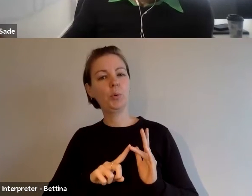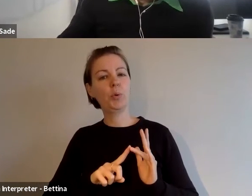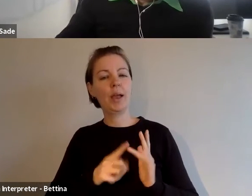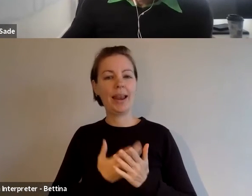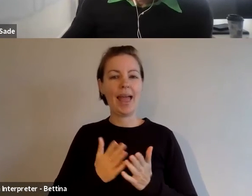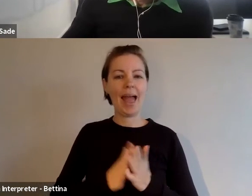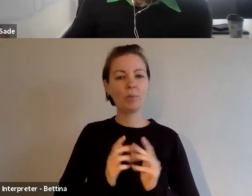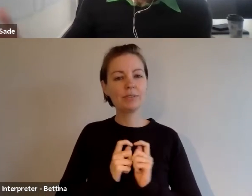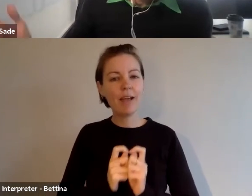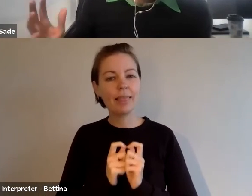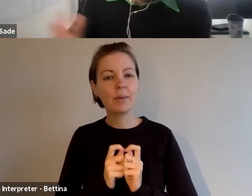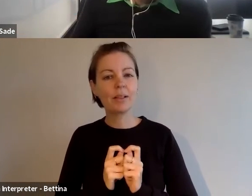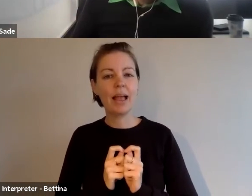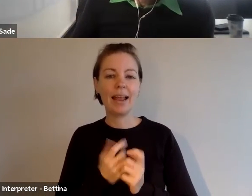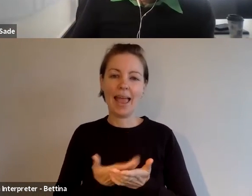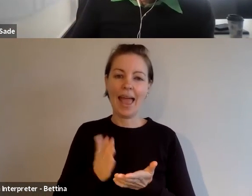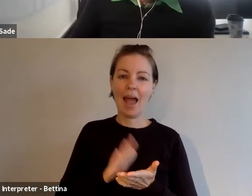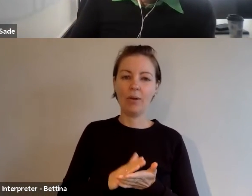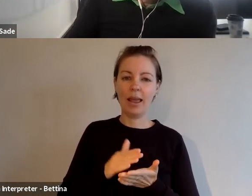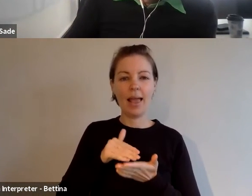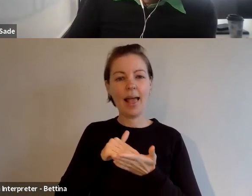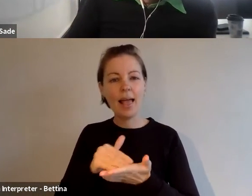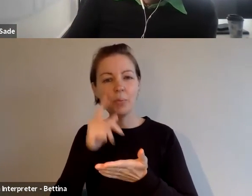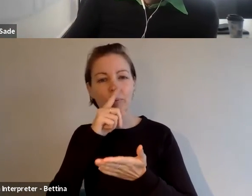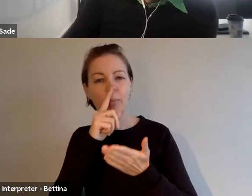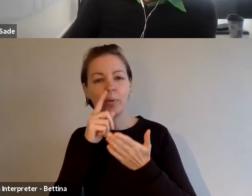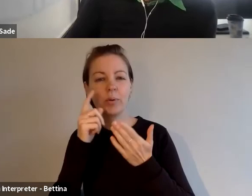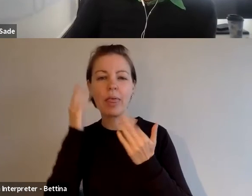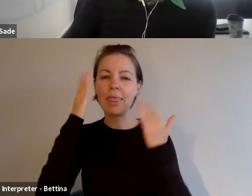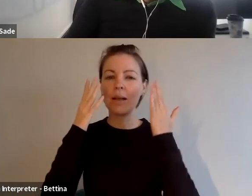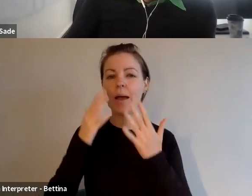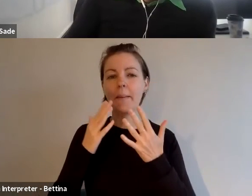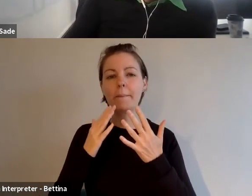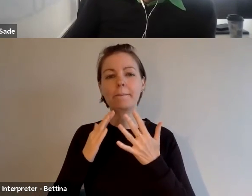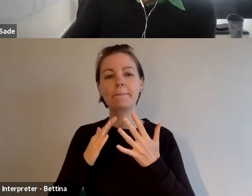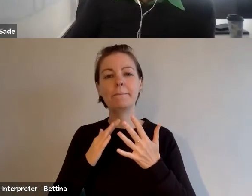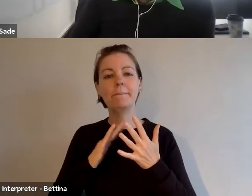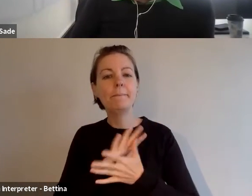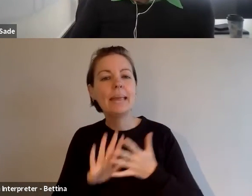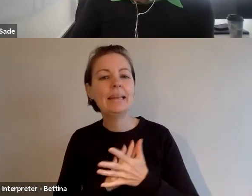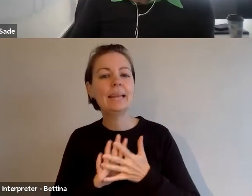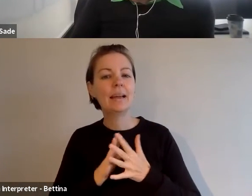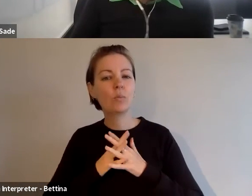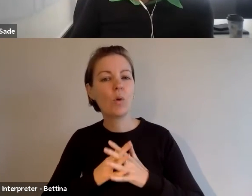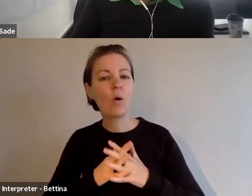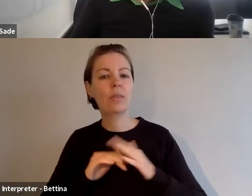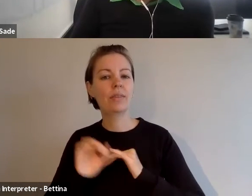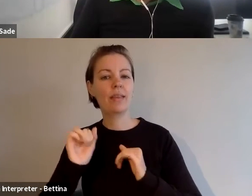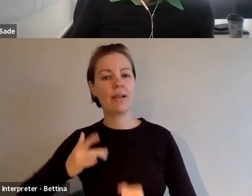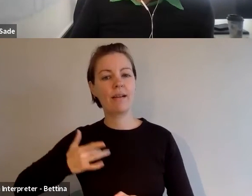and help bring meaning to what is happening. Greg Jenkins : I will just add to that one, Gavin.